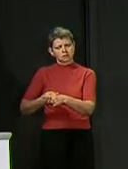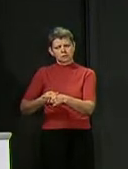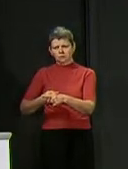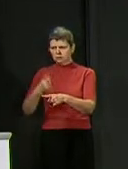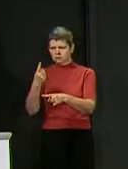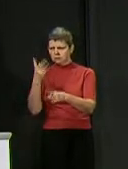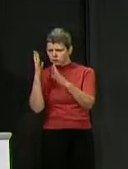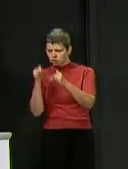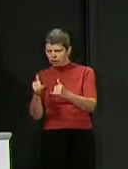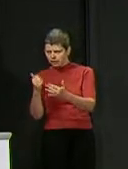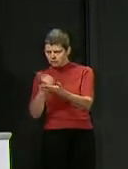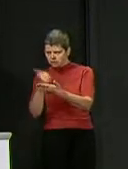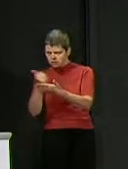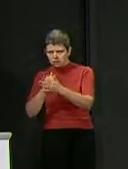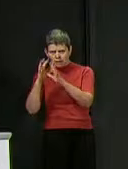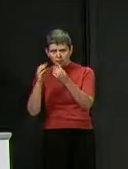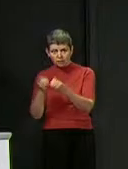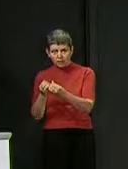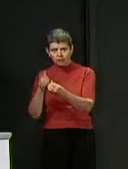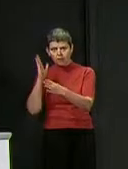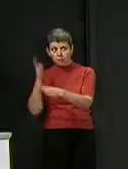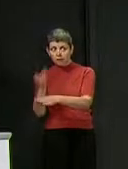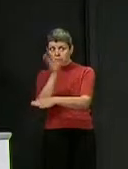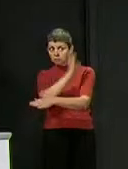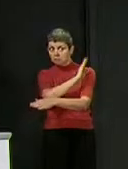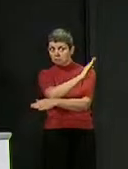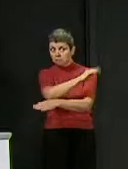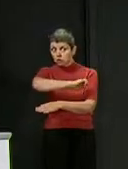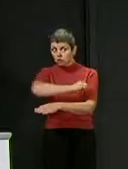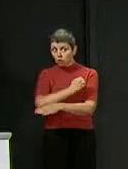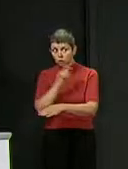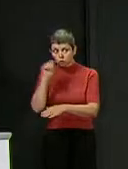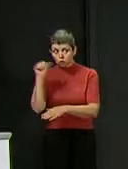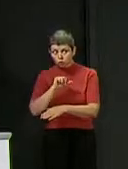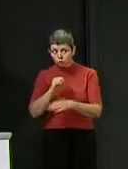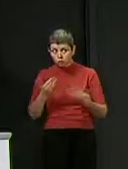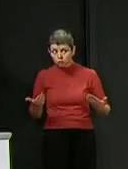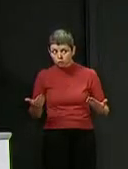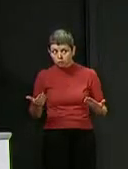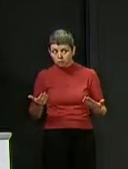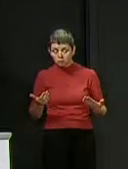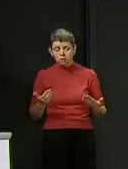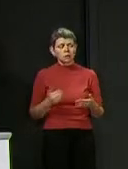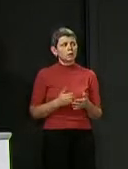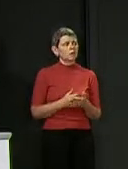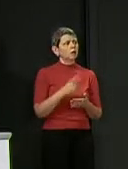intention of going up to Scotland after that? And I think, Police Scotland a couple of days